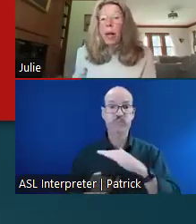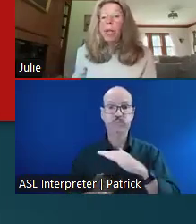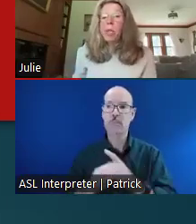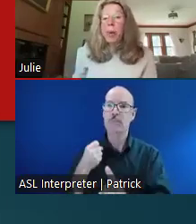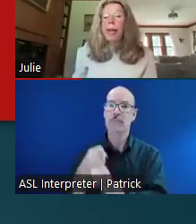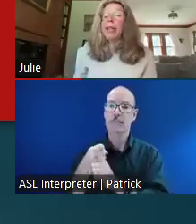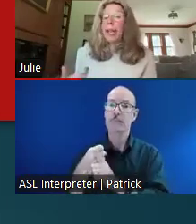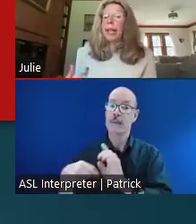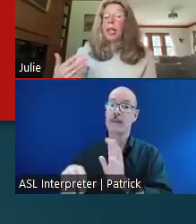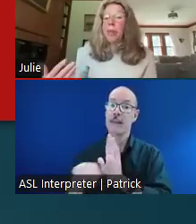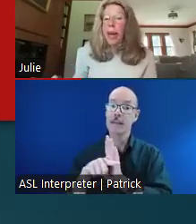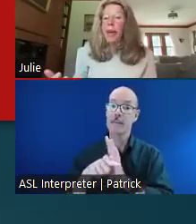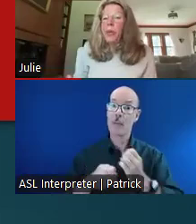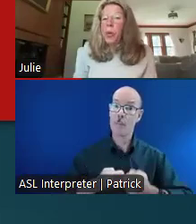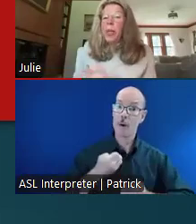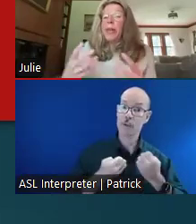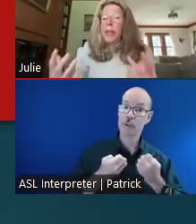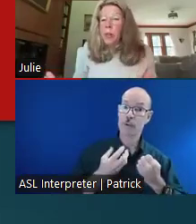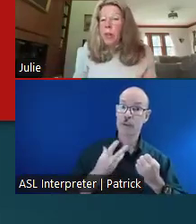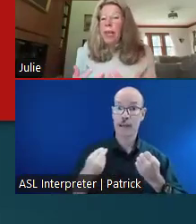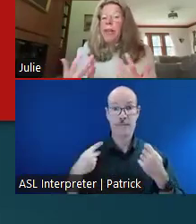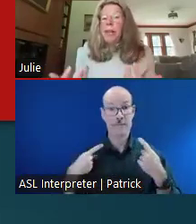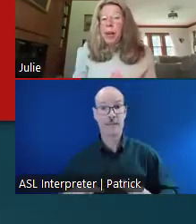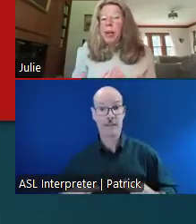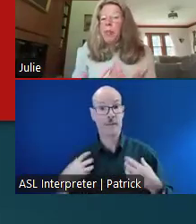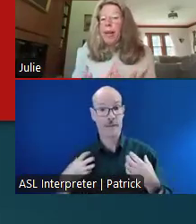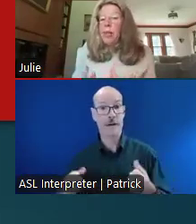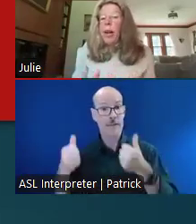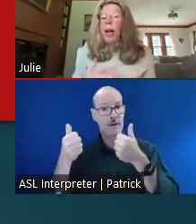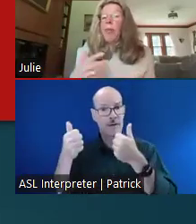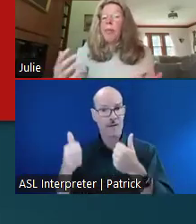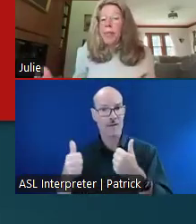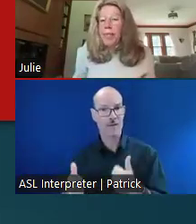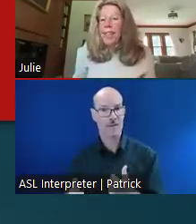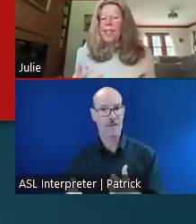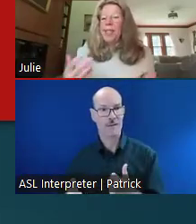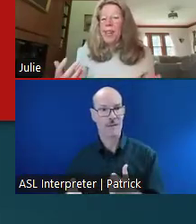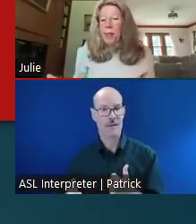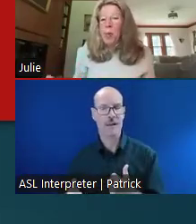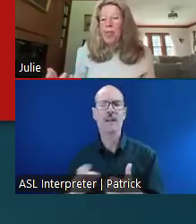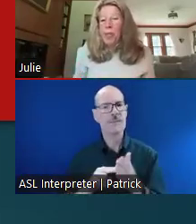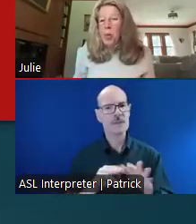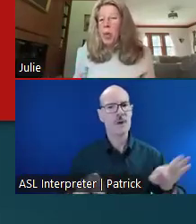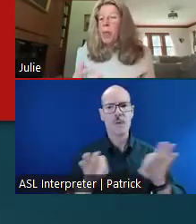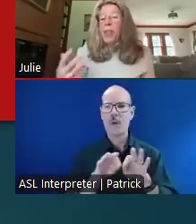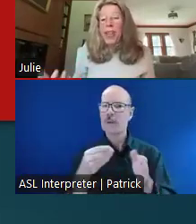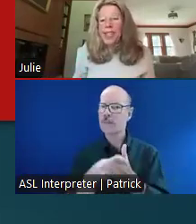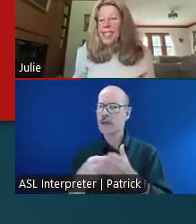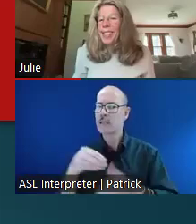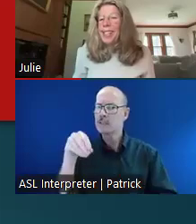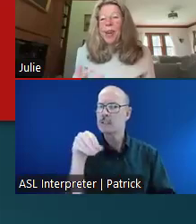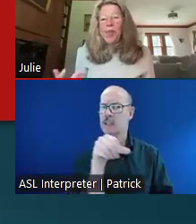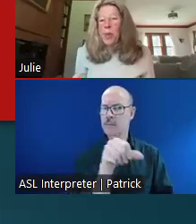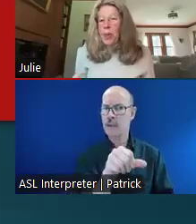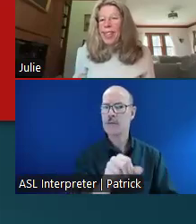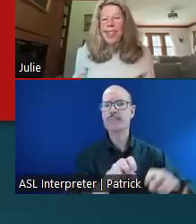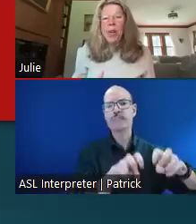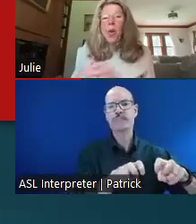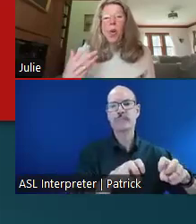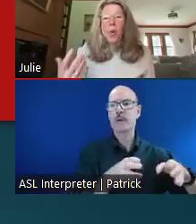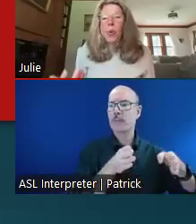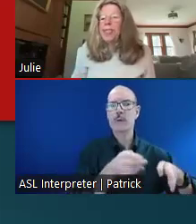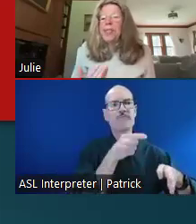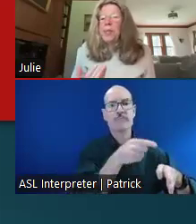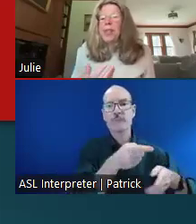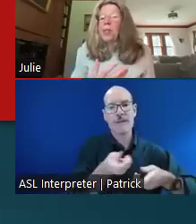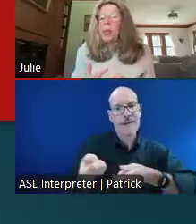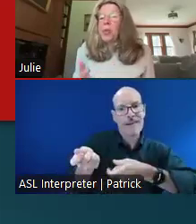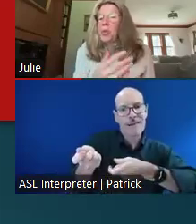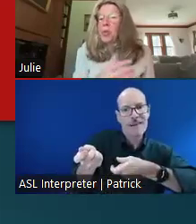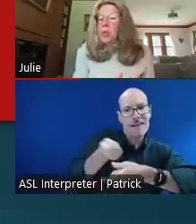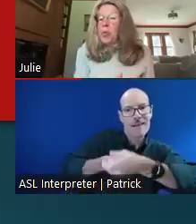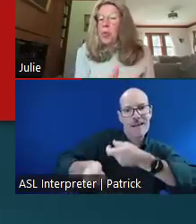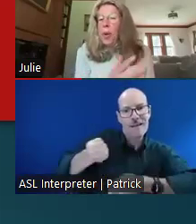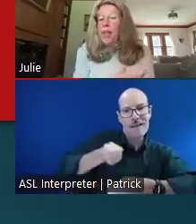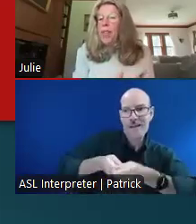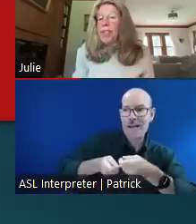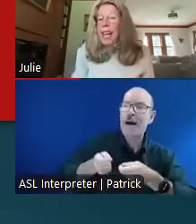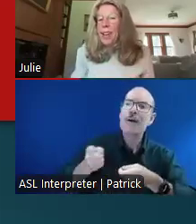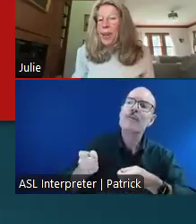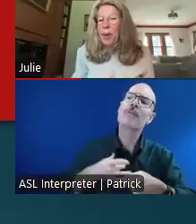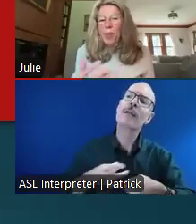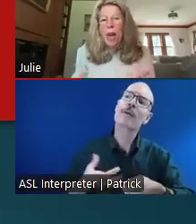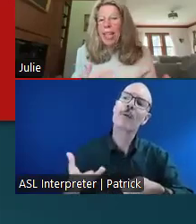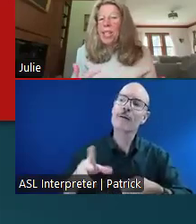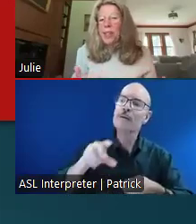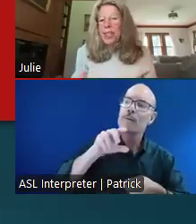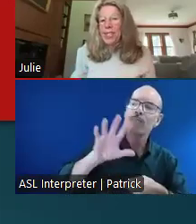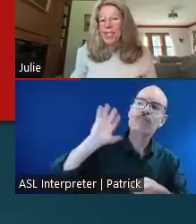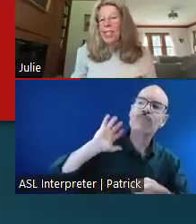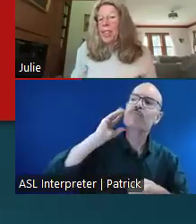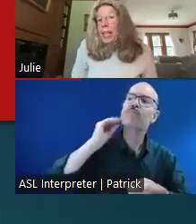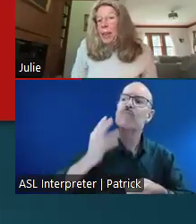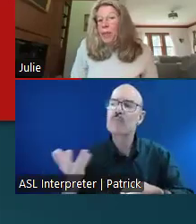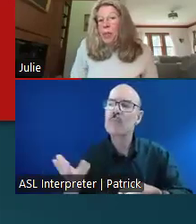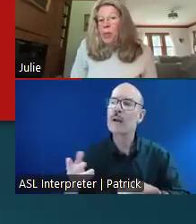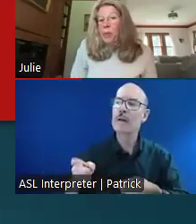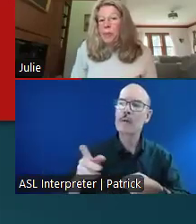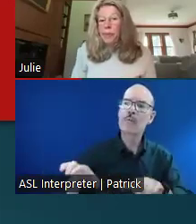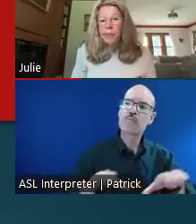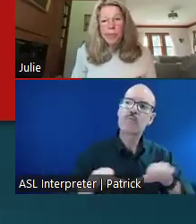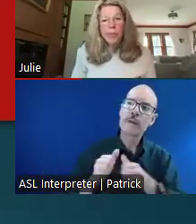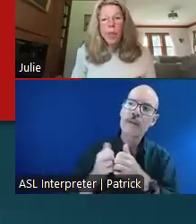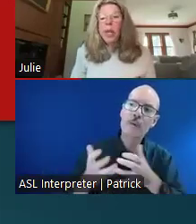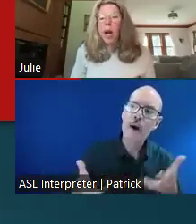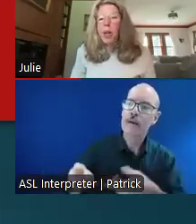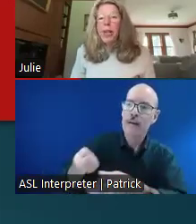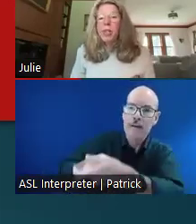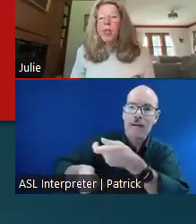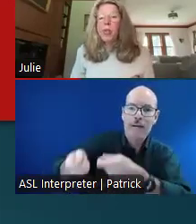So it can be money well spent getting a companion who can really spend time, get the loved one to talk about the things that they loved doing, or do whatever activities that they love to do.